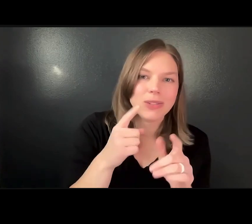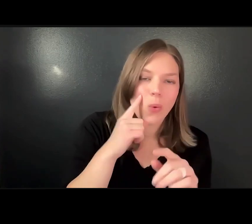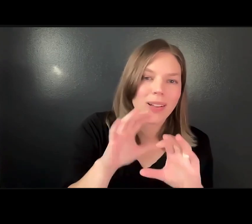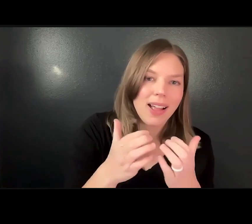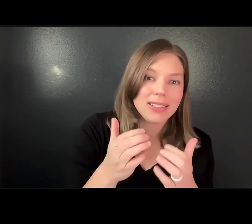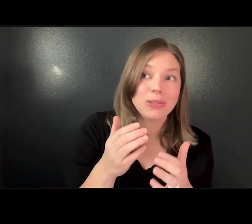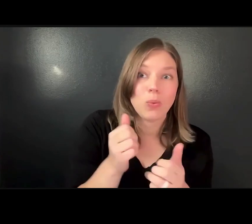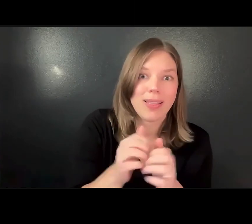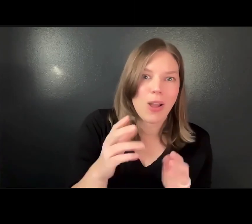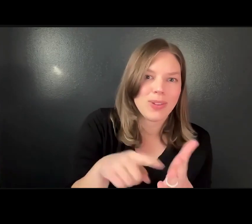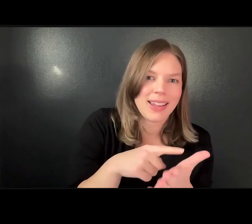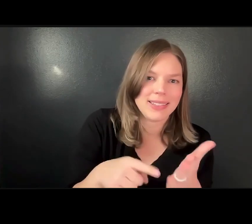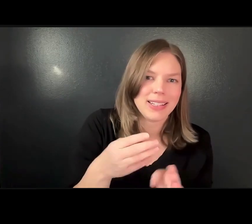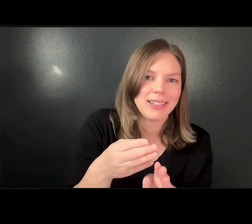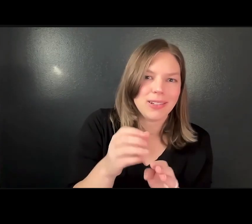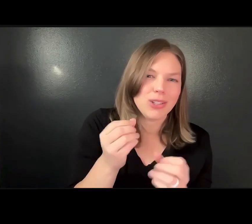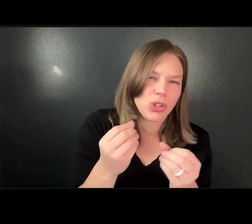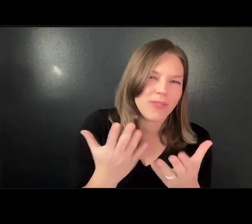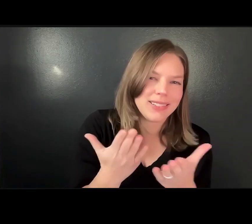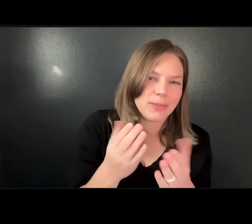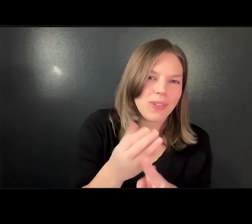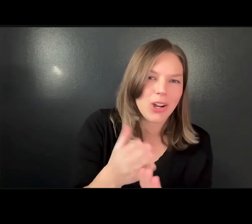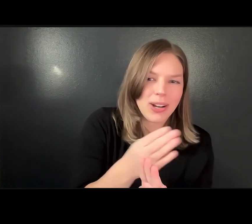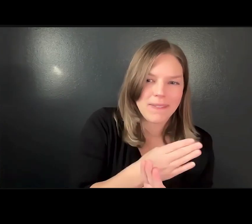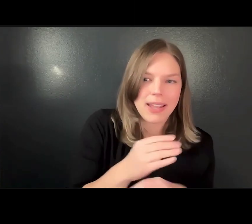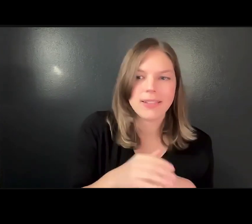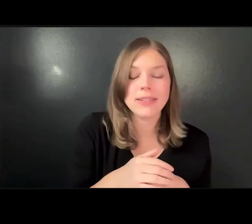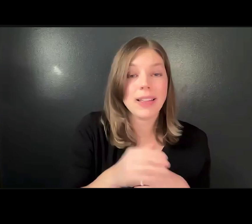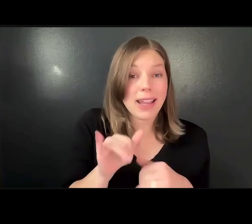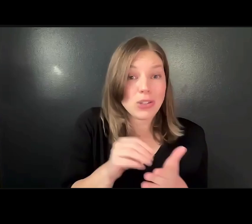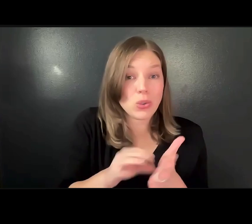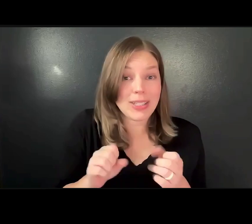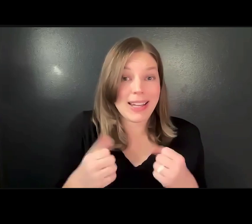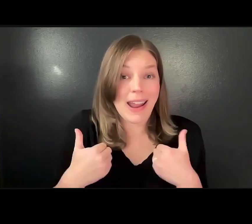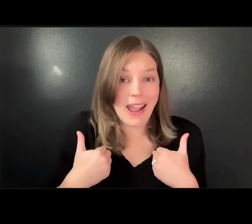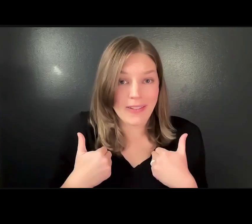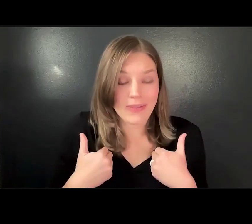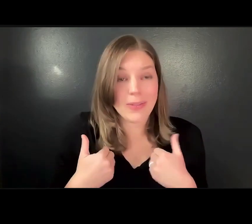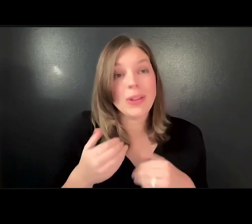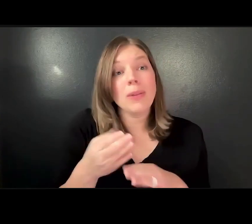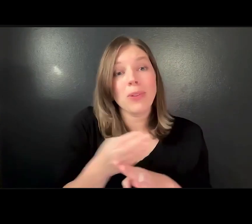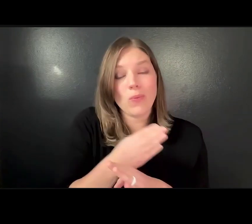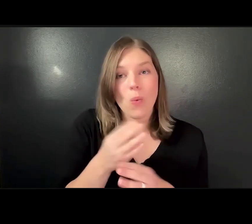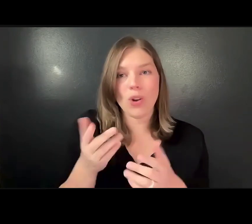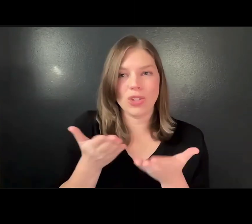absences from a class without canceling the service provider in advance are allotted. And that way, students can have this before services